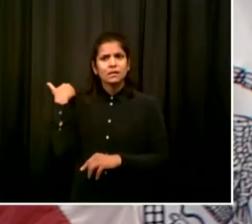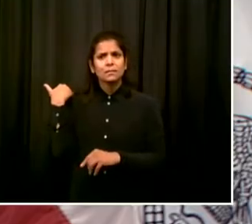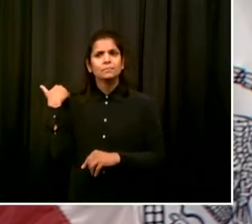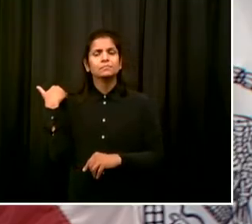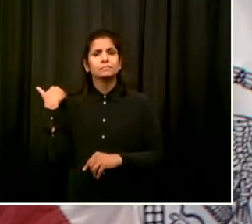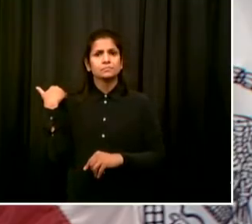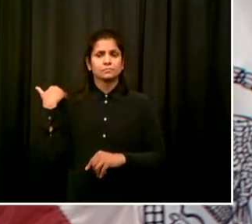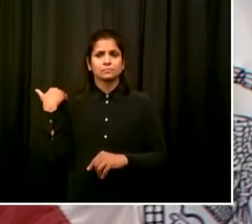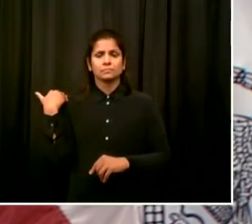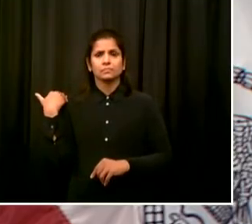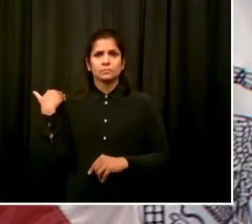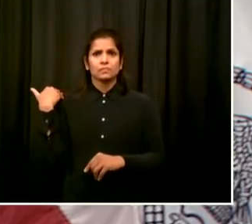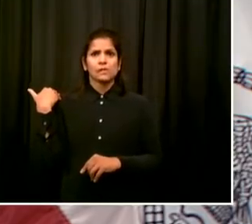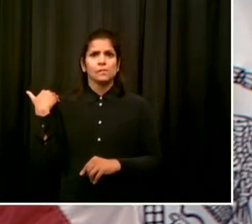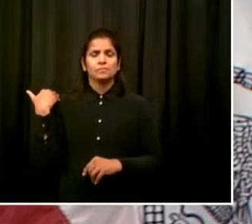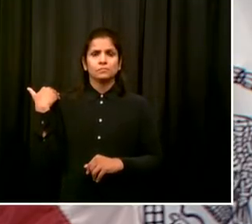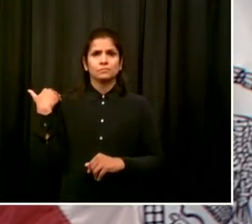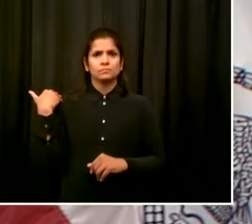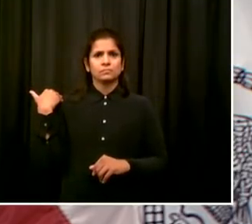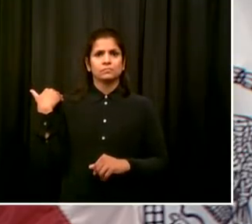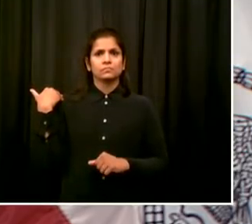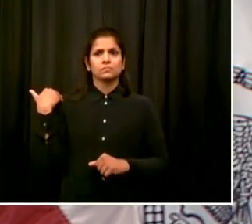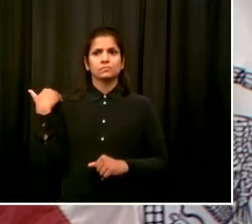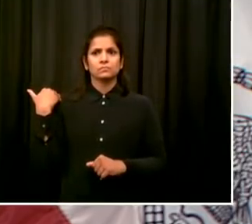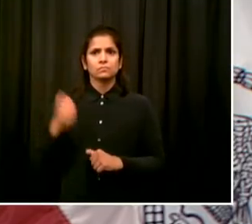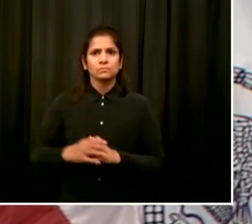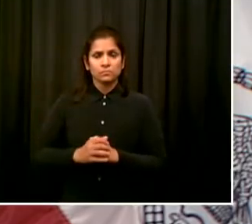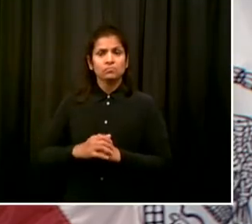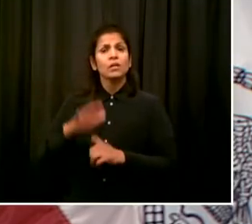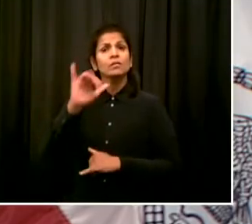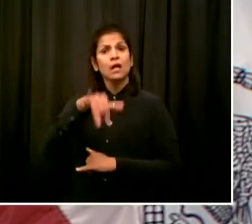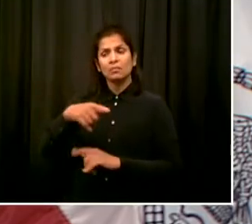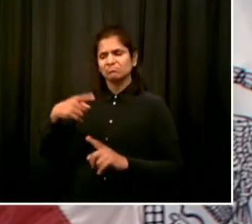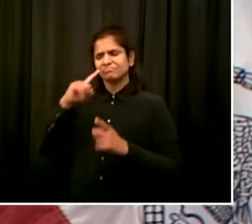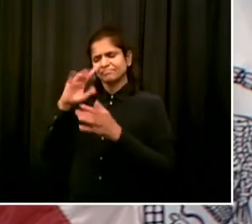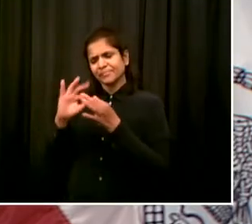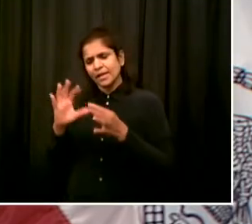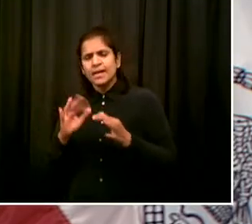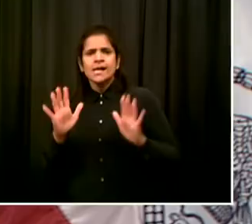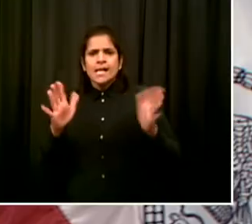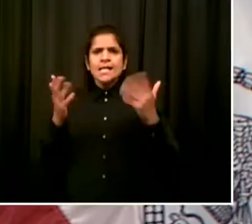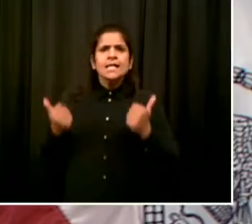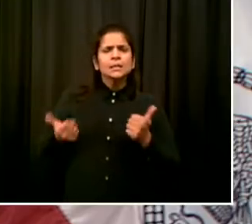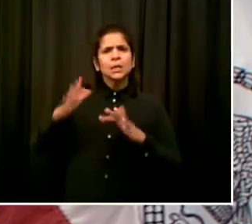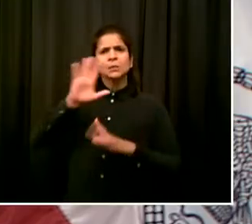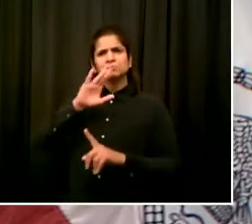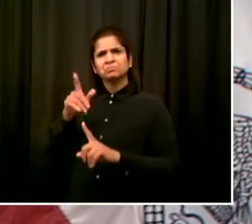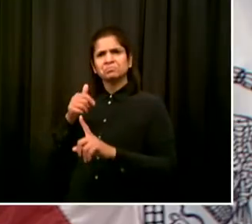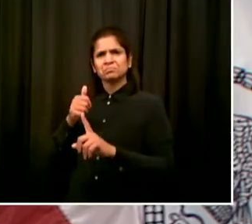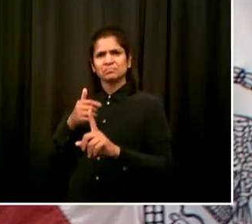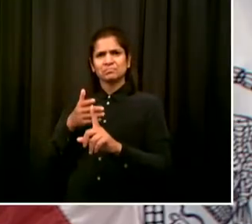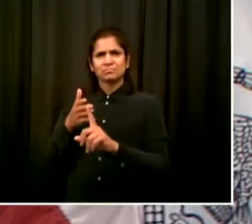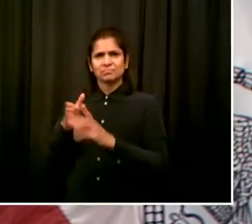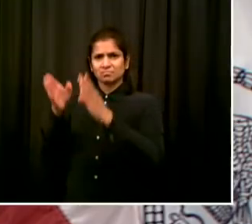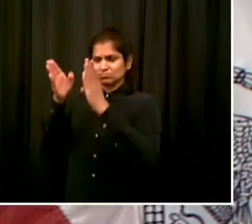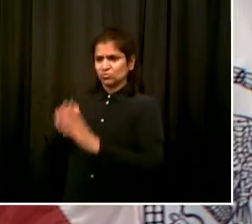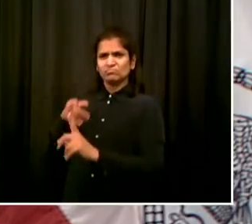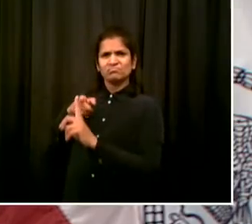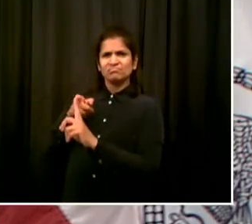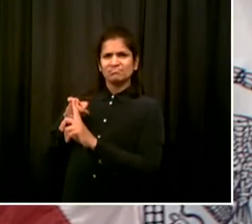THE PAST WHERE